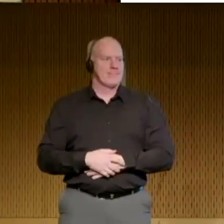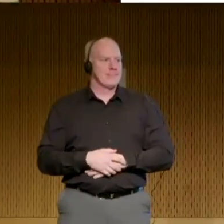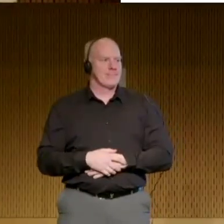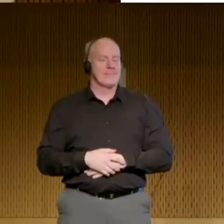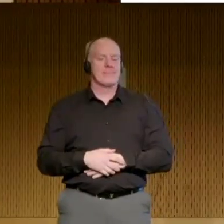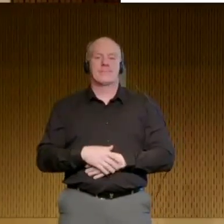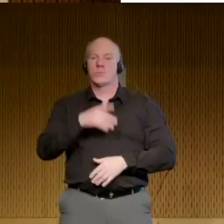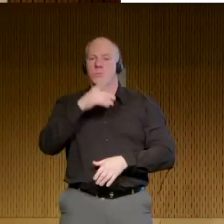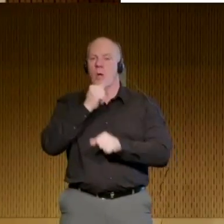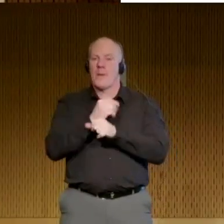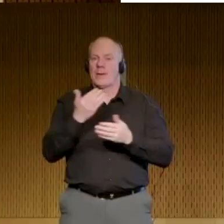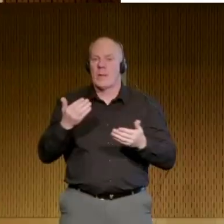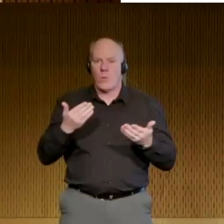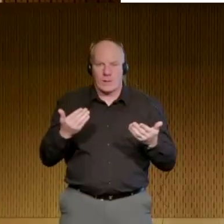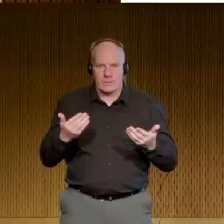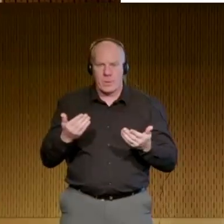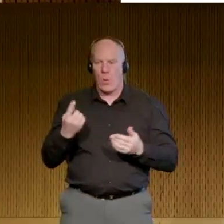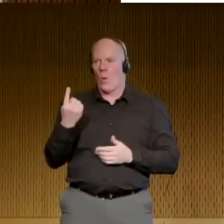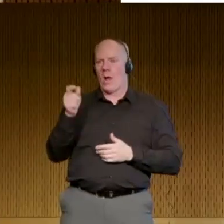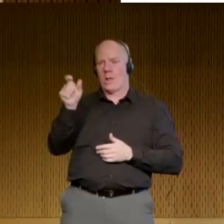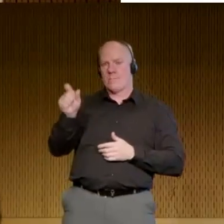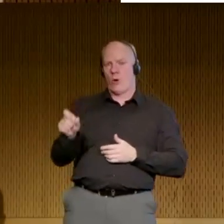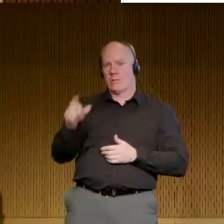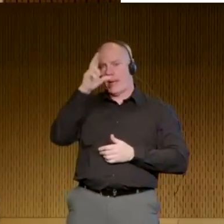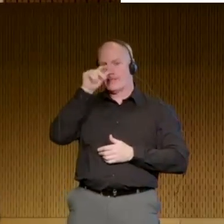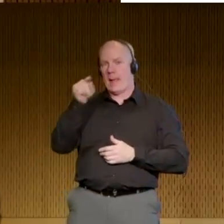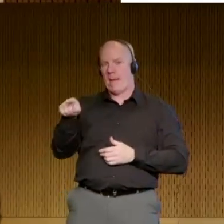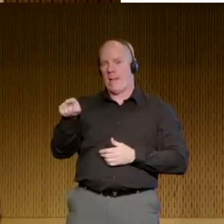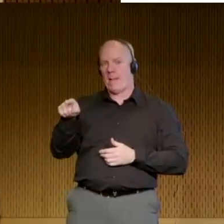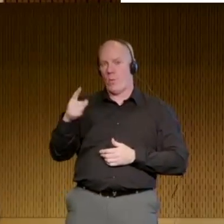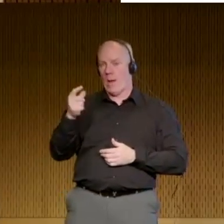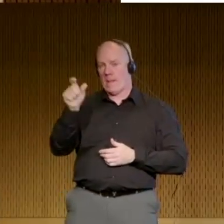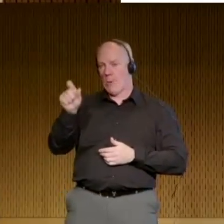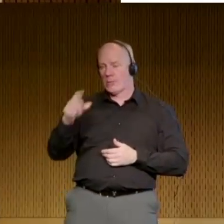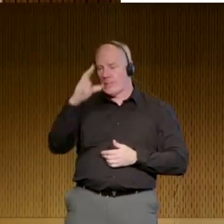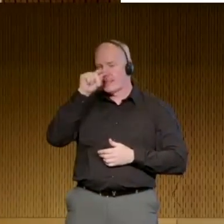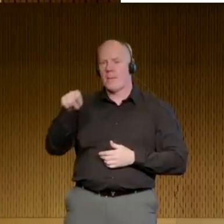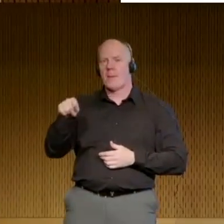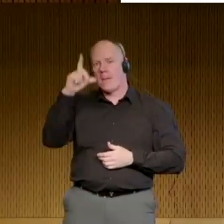to talk to you about one of the learners in learning support. Let's call him Shane